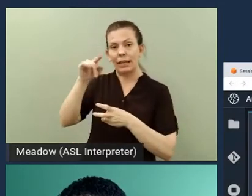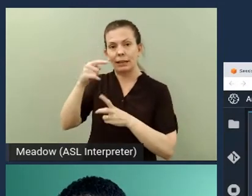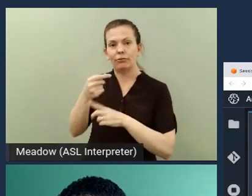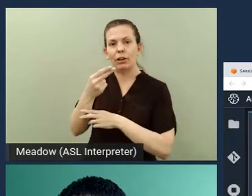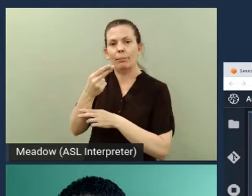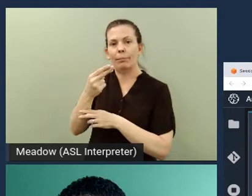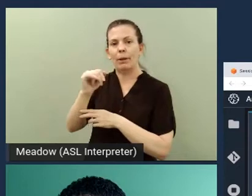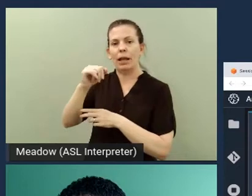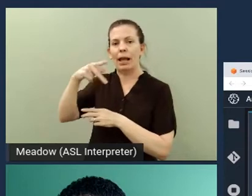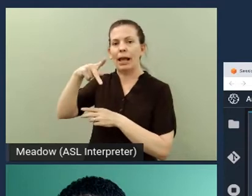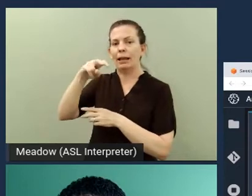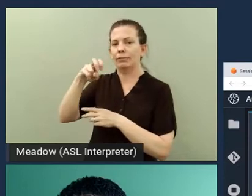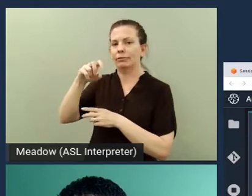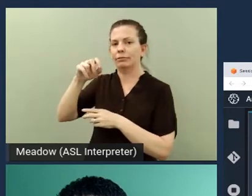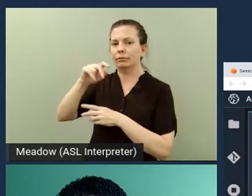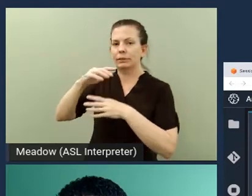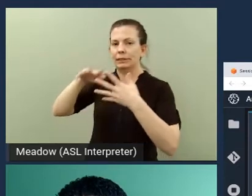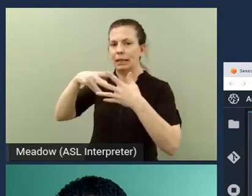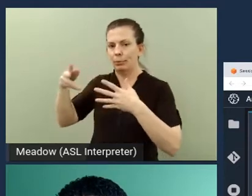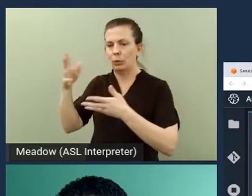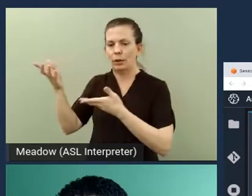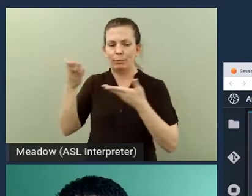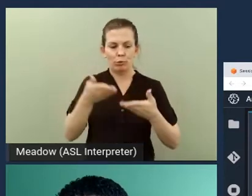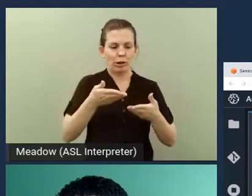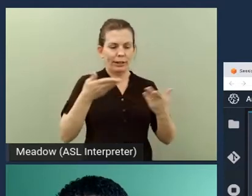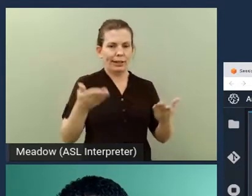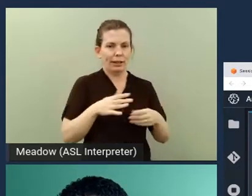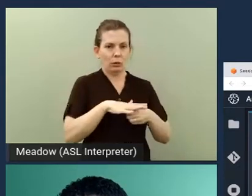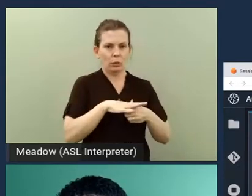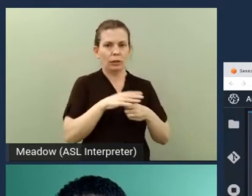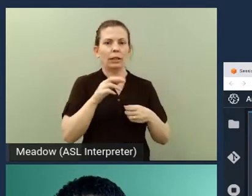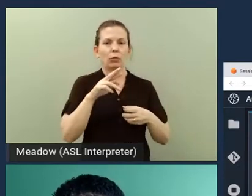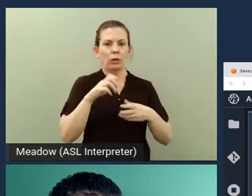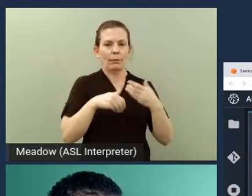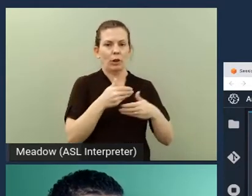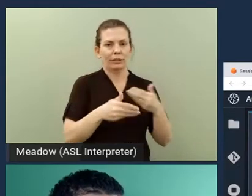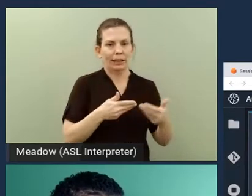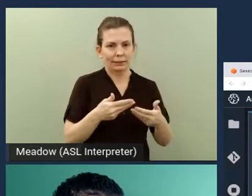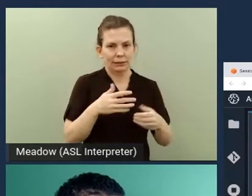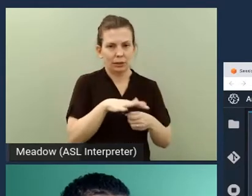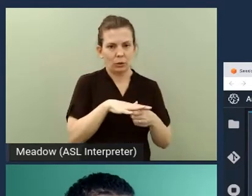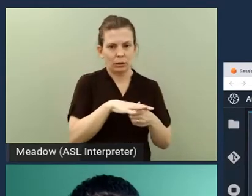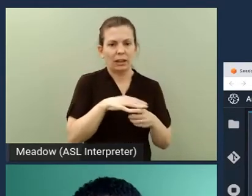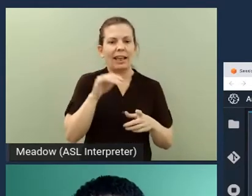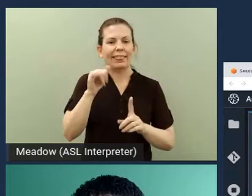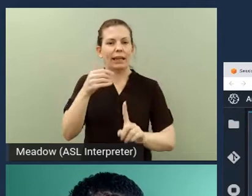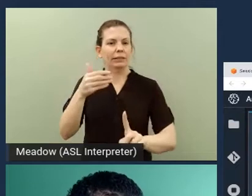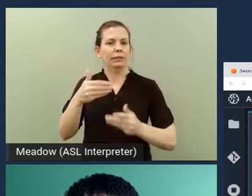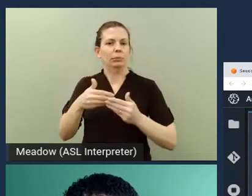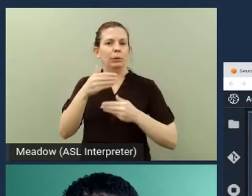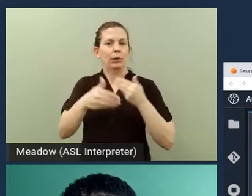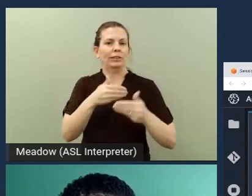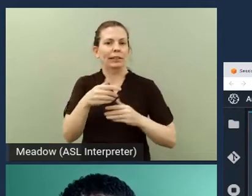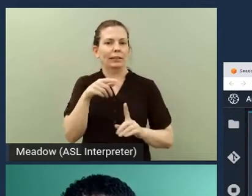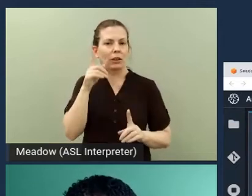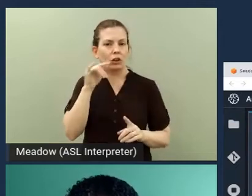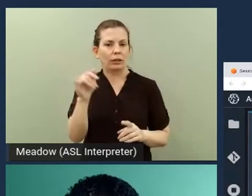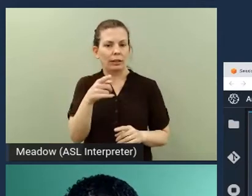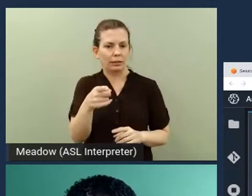We've brought it locally and we pre-processed it locally. And this is what a pre-process data may actually look like wherein, you know, you have